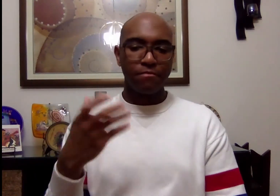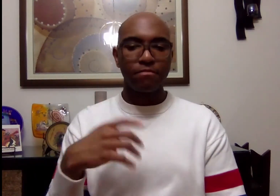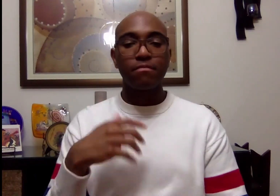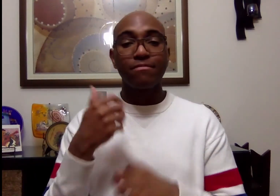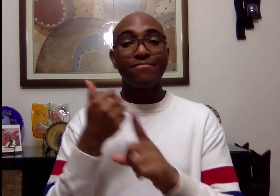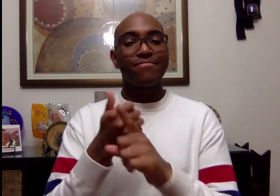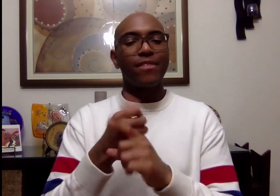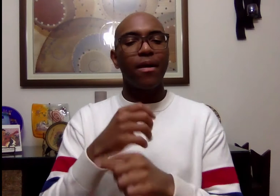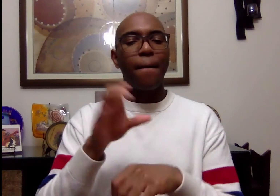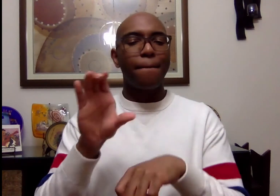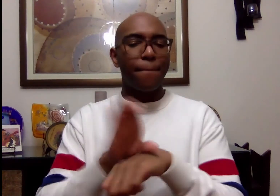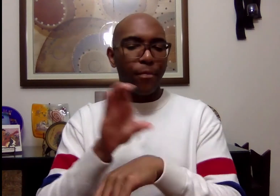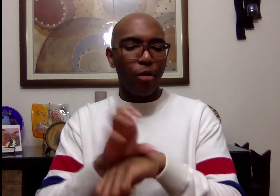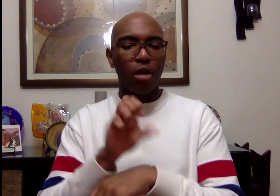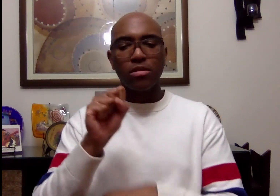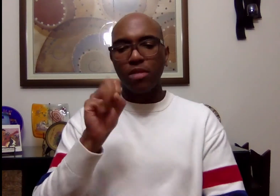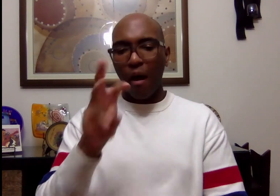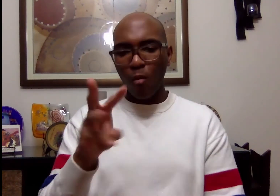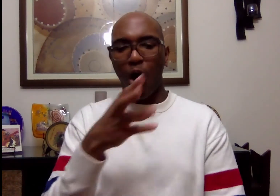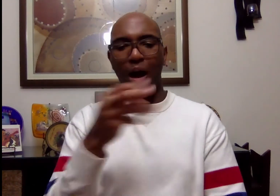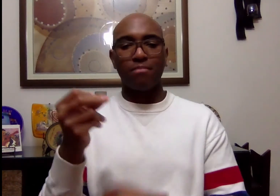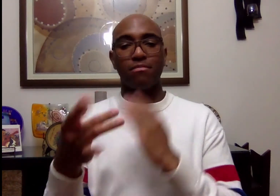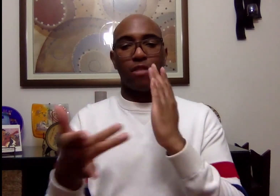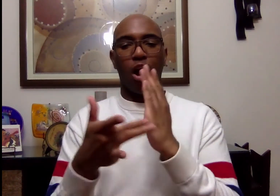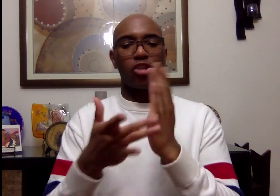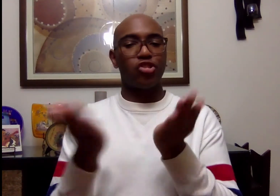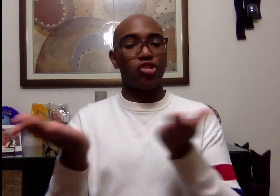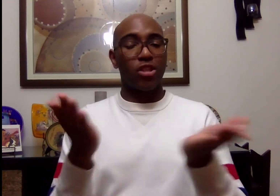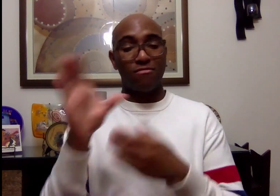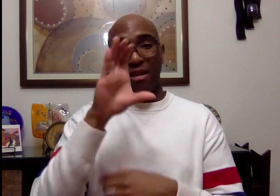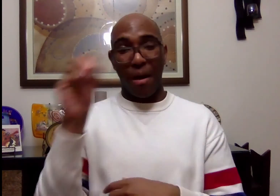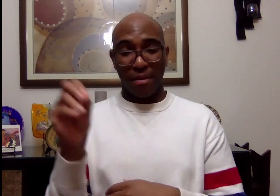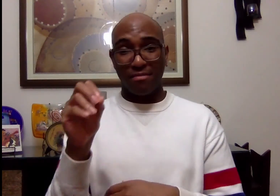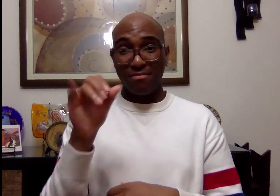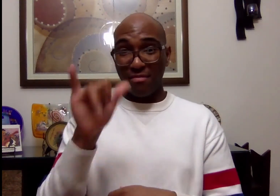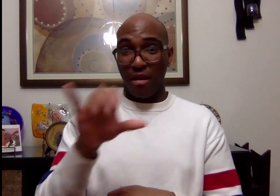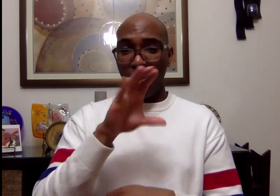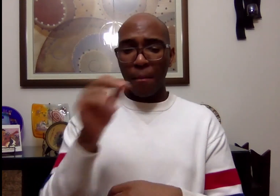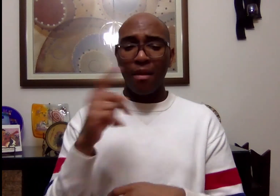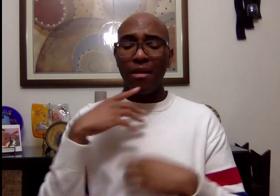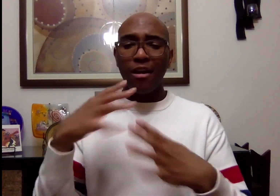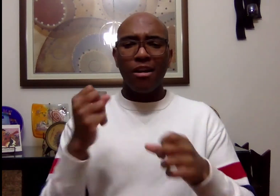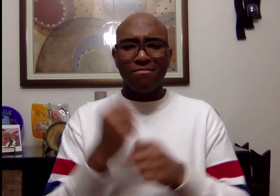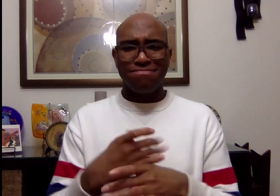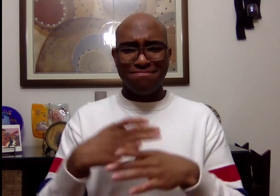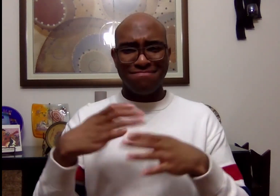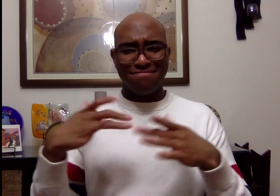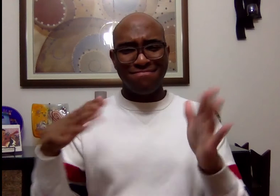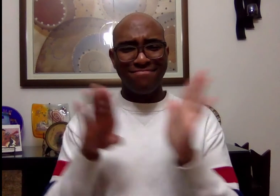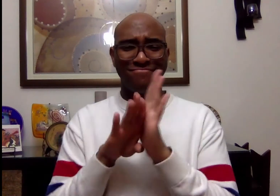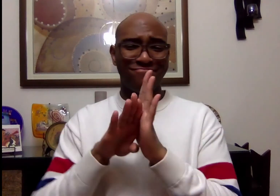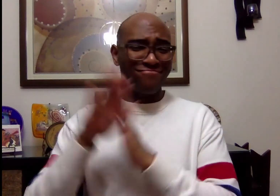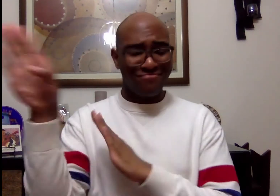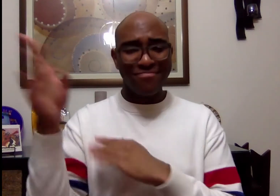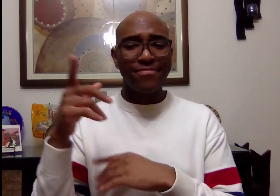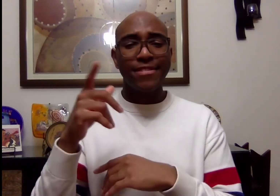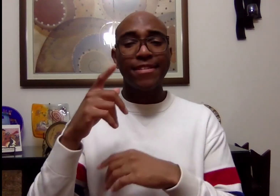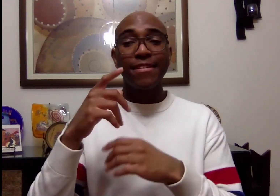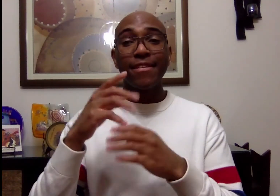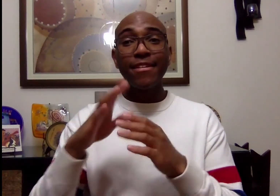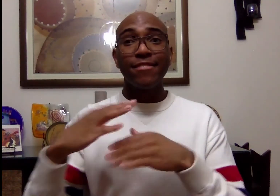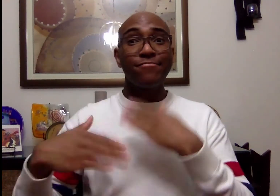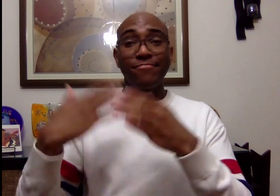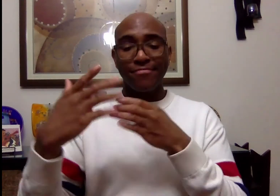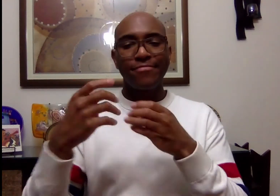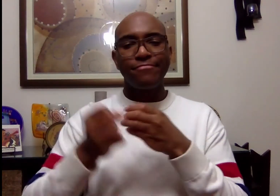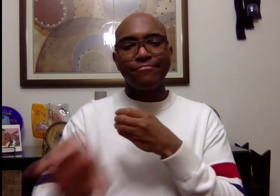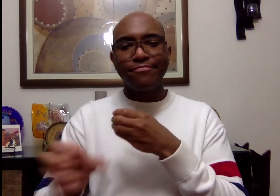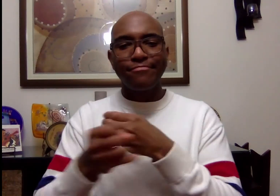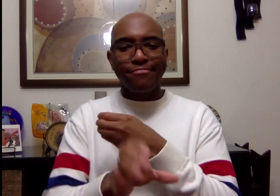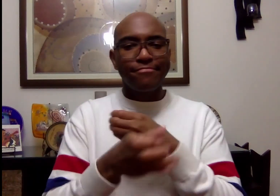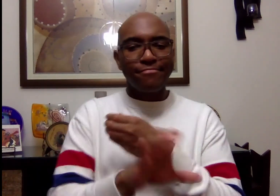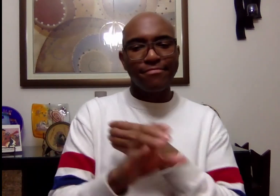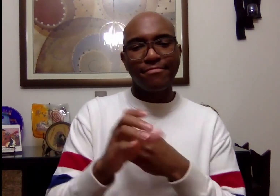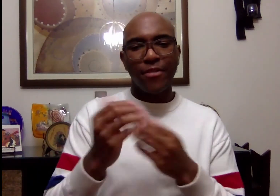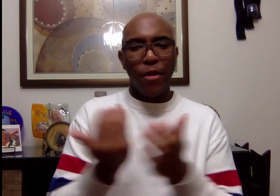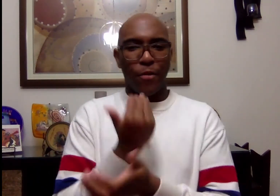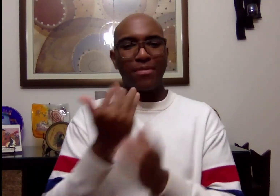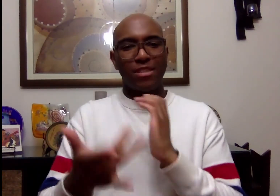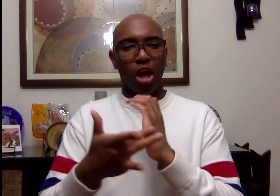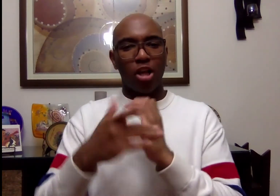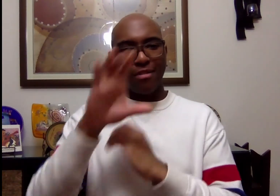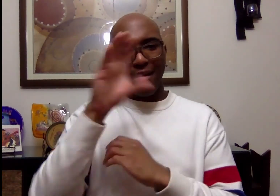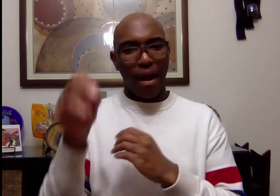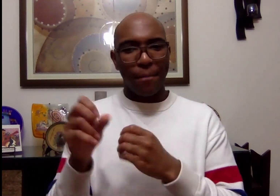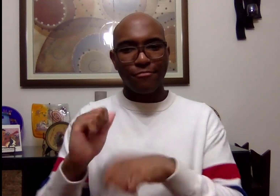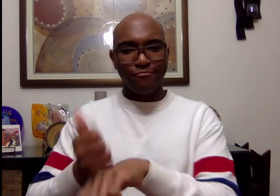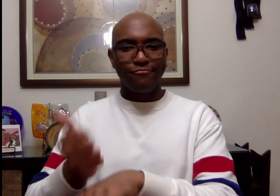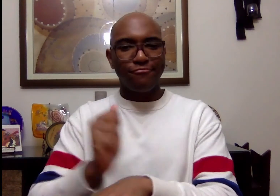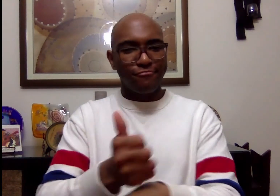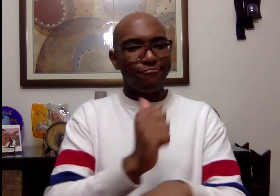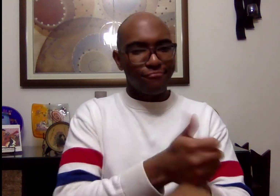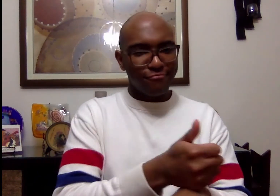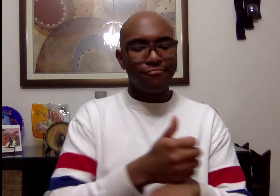a computer software and technical services company, which grew and thrived, producing offshoot technology companies.